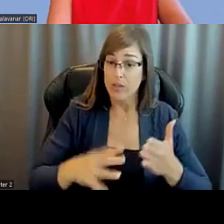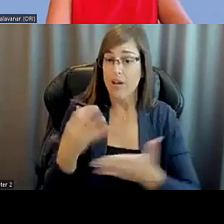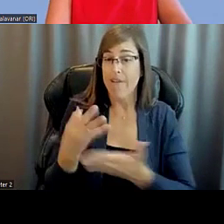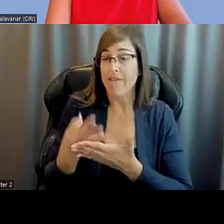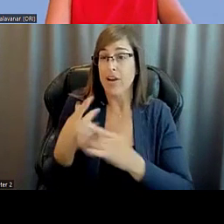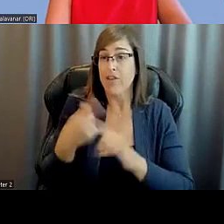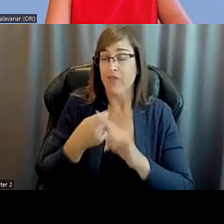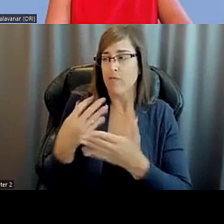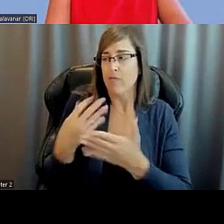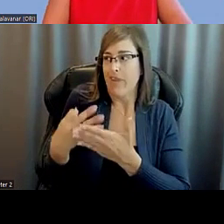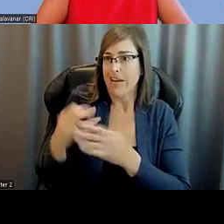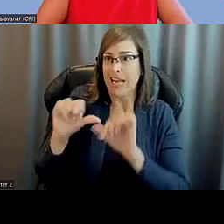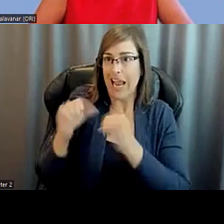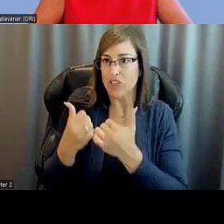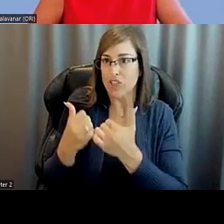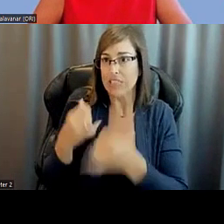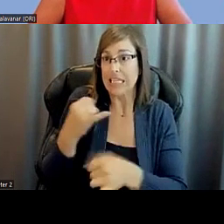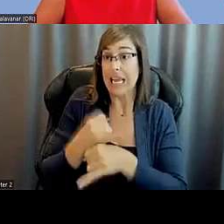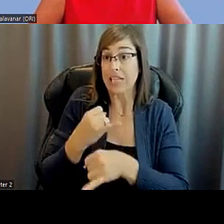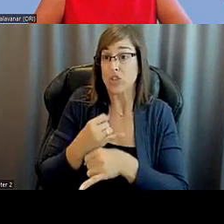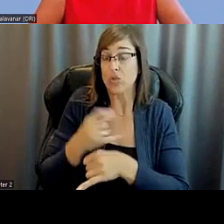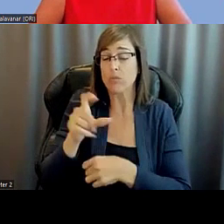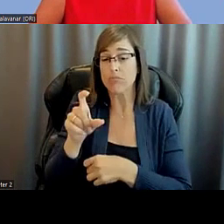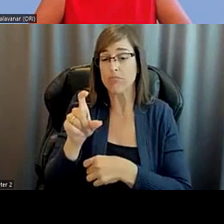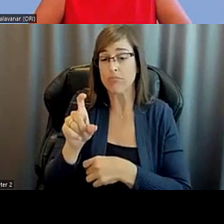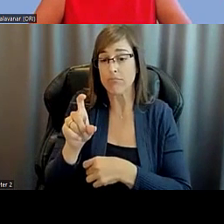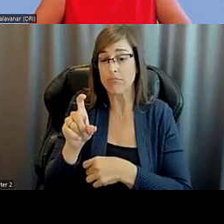and the institutions have to foster integrity